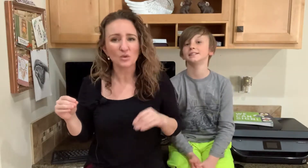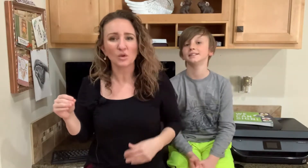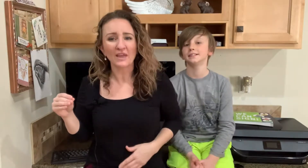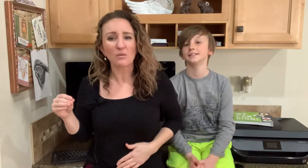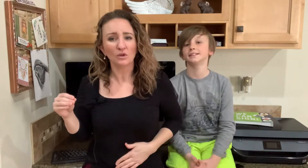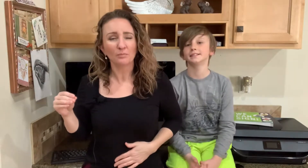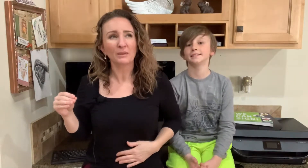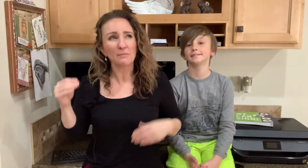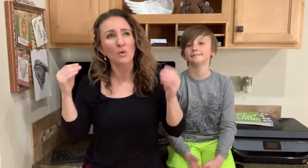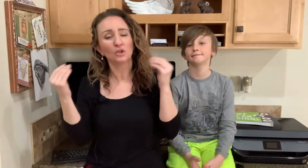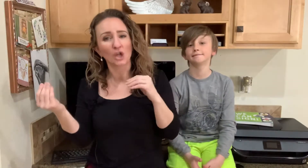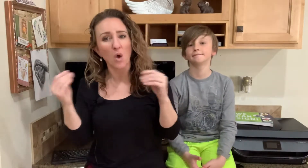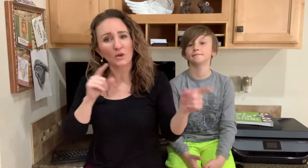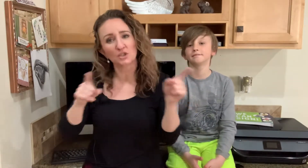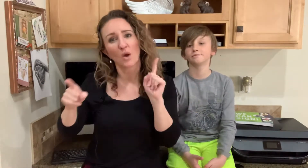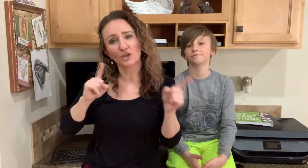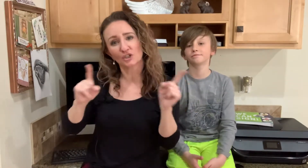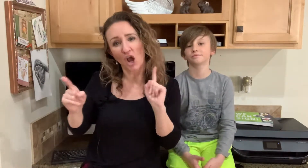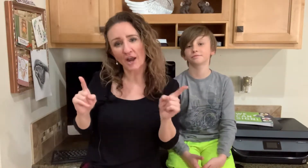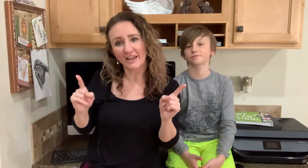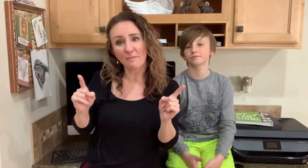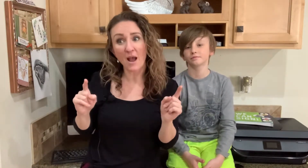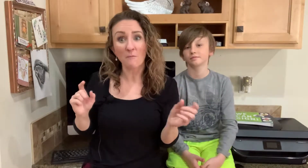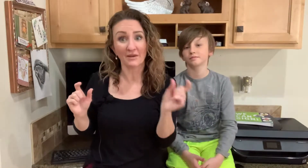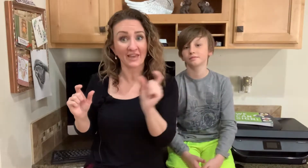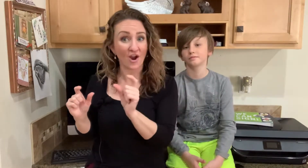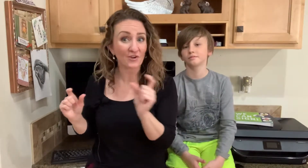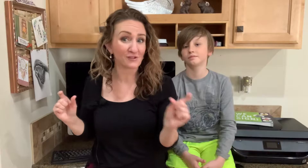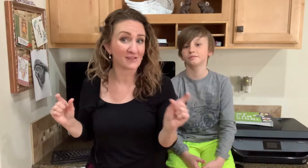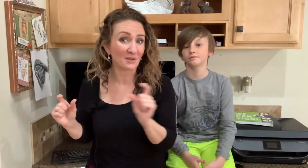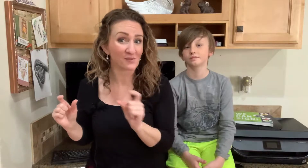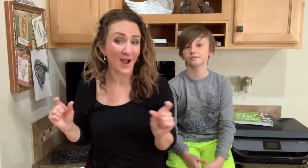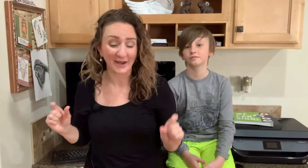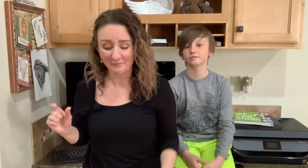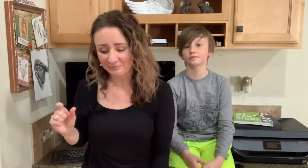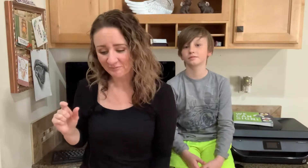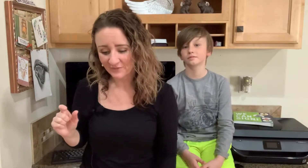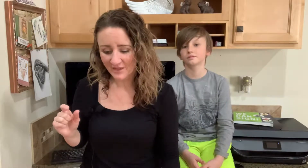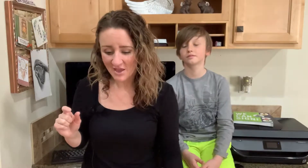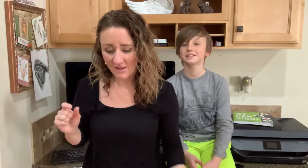people will know which one you're talking about but they are the same sign.